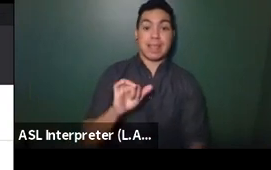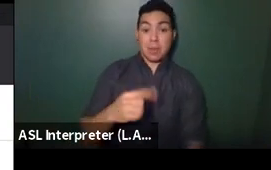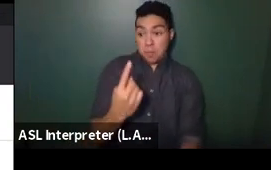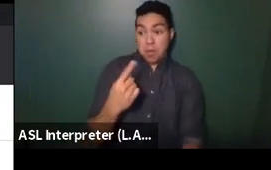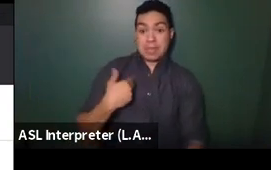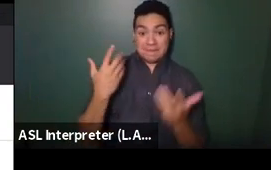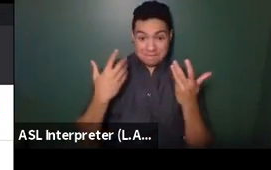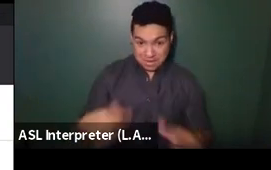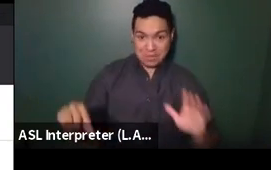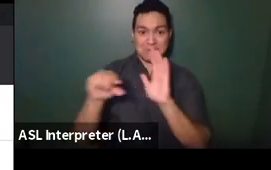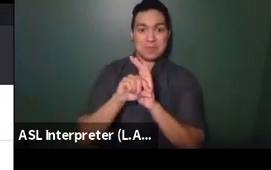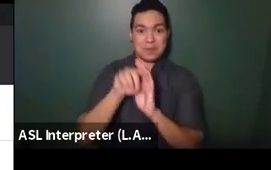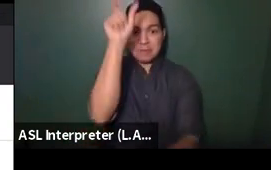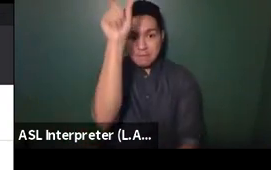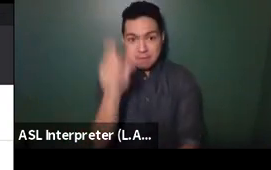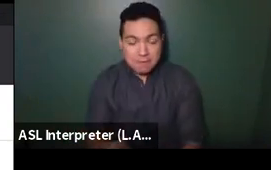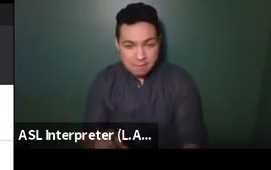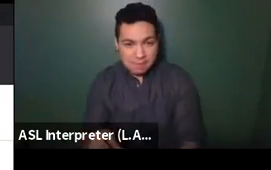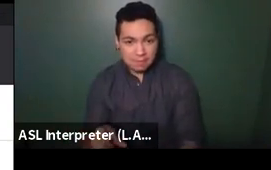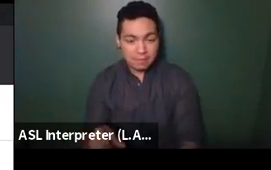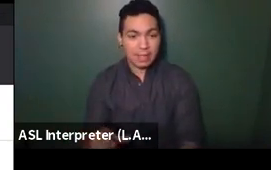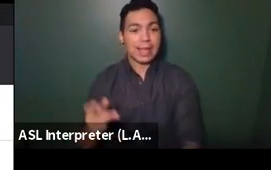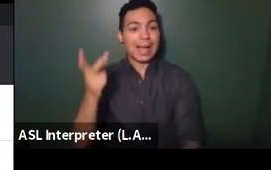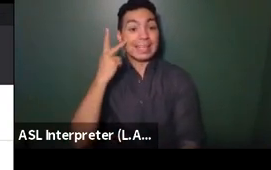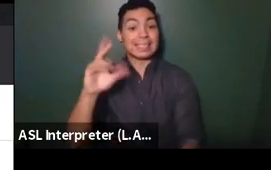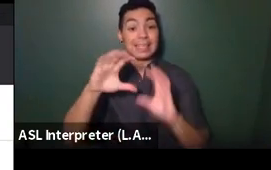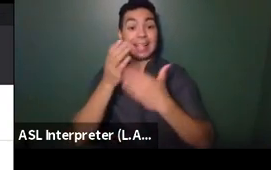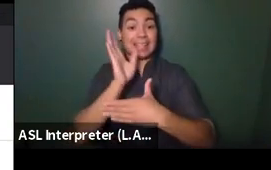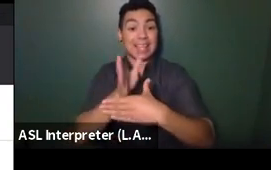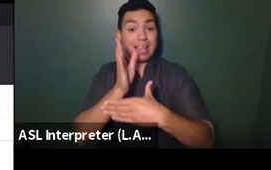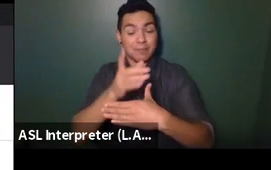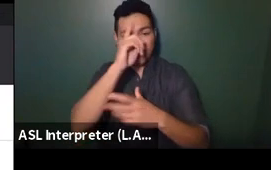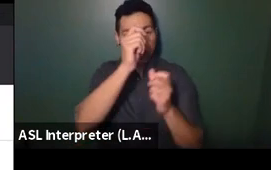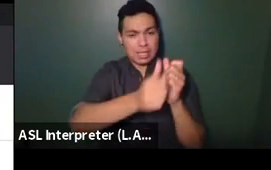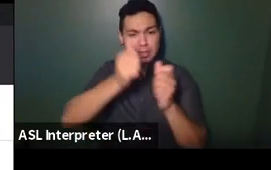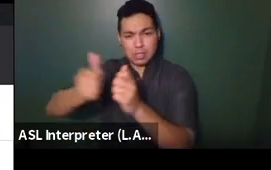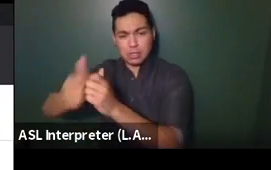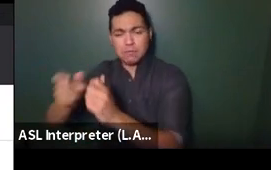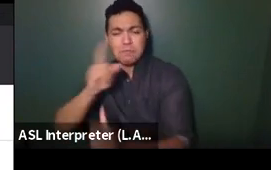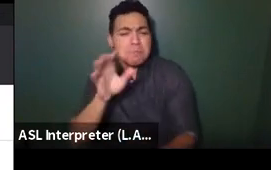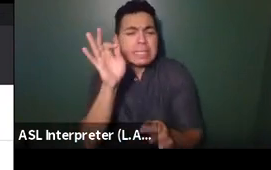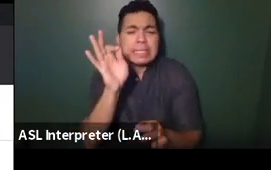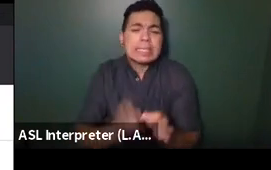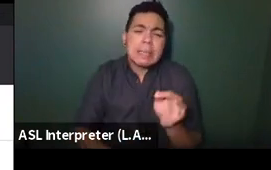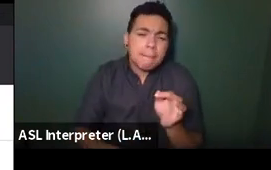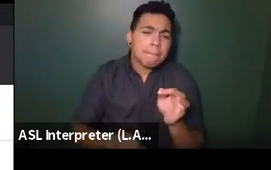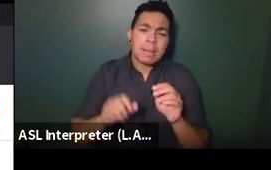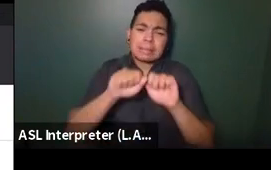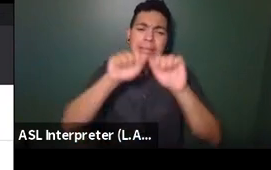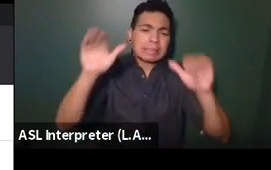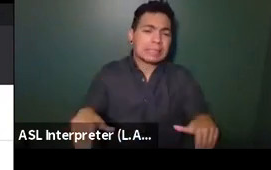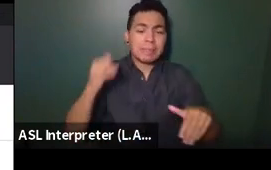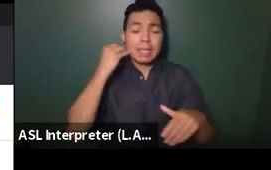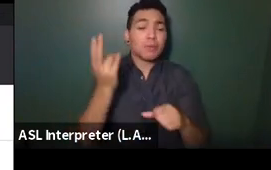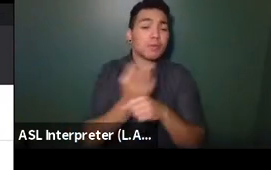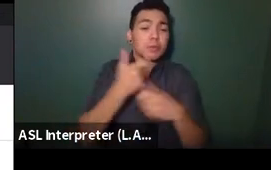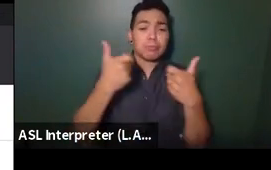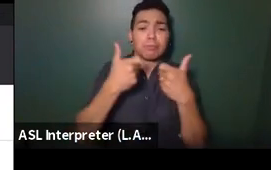Katherine Livick - ESD 112: And I have the class average for each one of those assignments. It's a retty simple grade book system. If you've used electronic grading grade books before you've